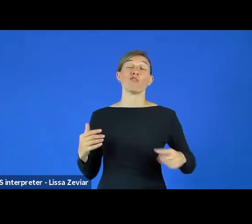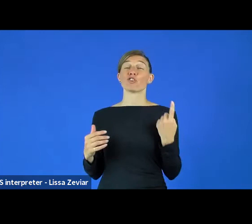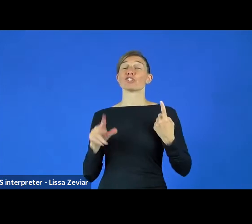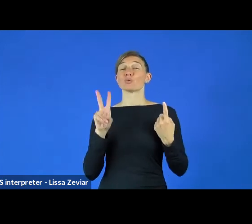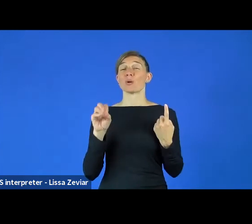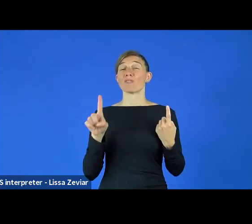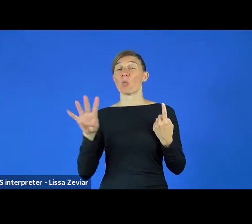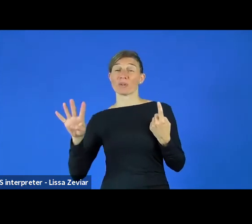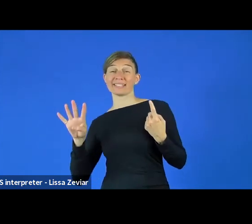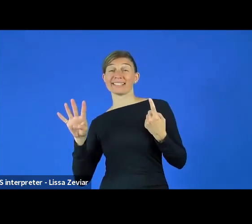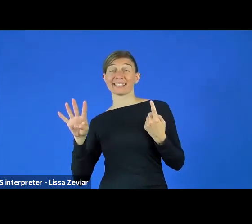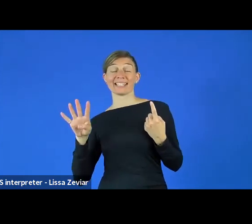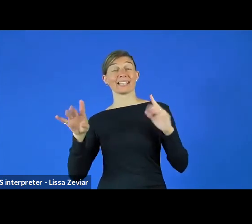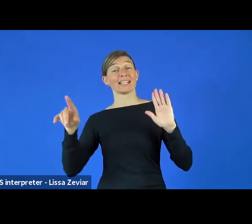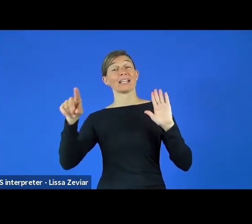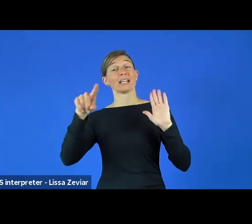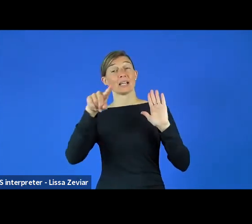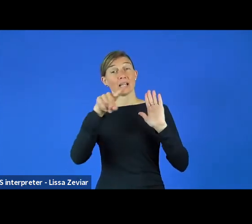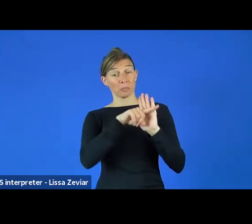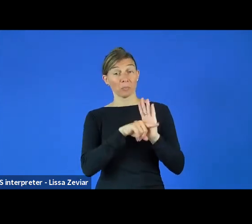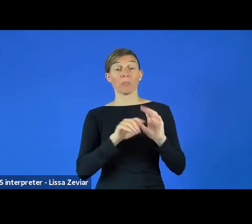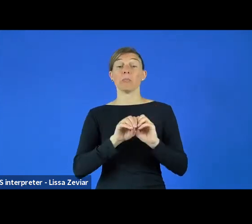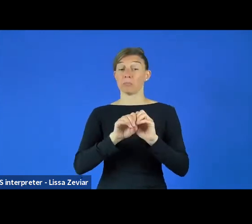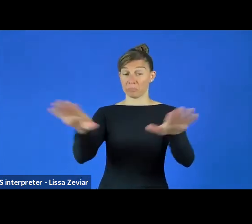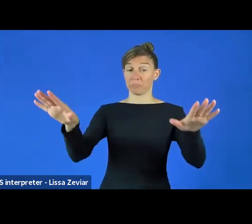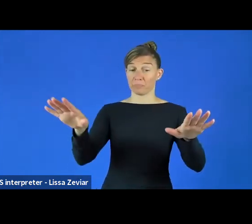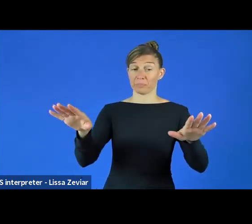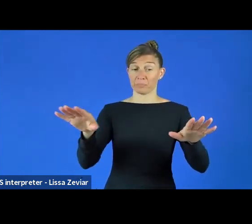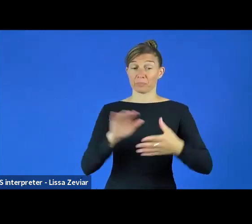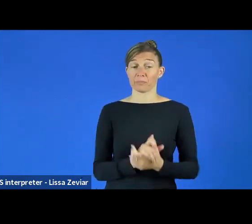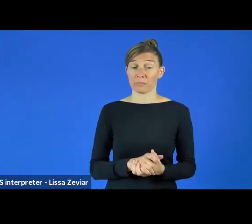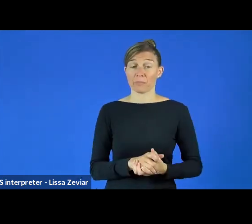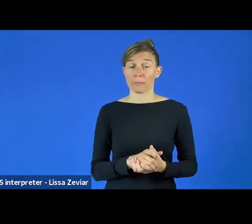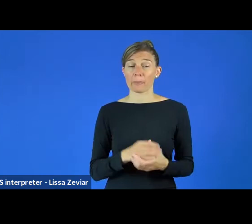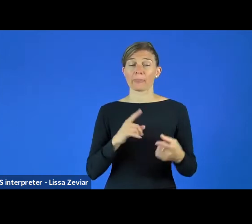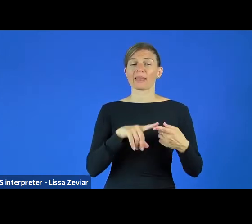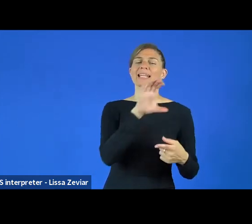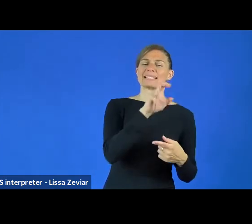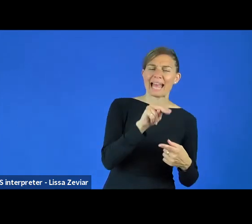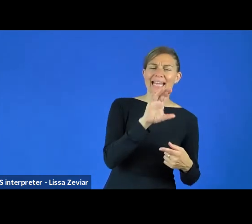And it was published by ETSI and also by CEN and CENELEC. Next.